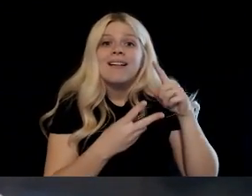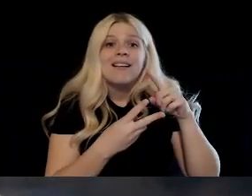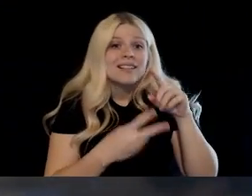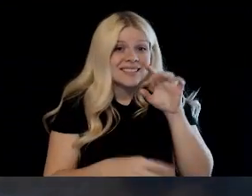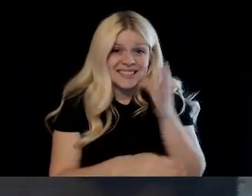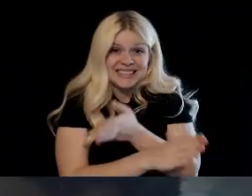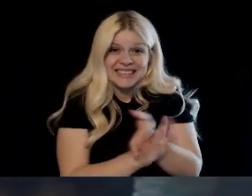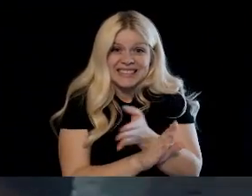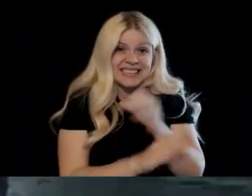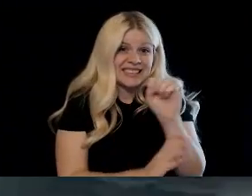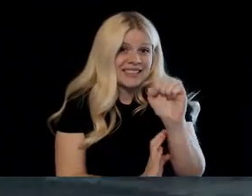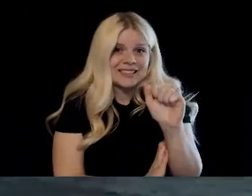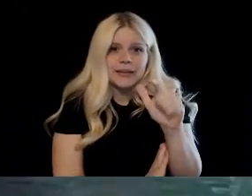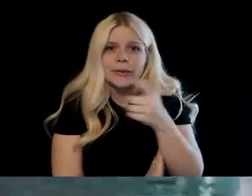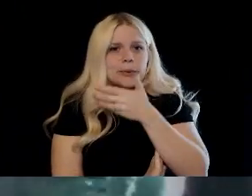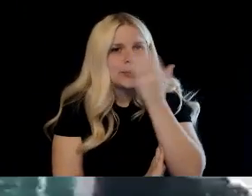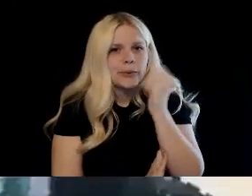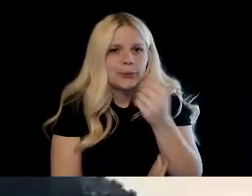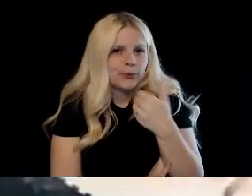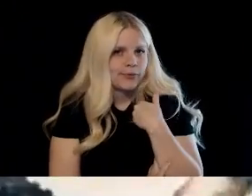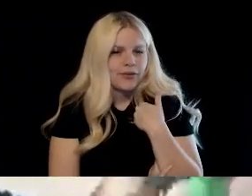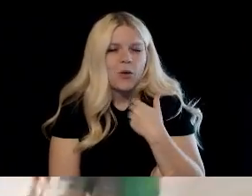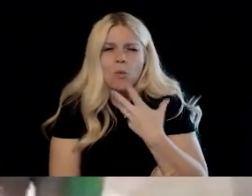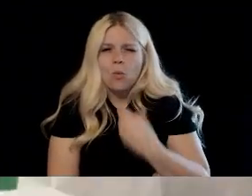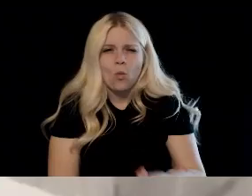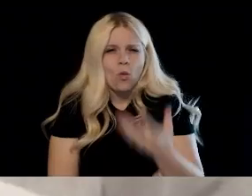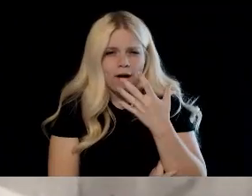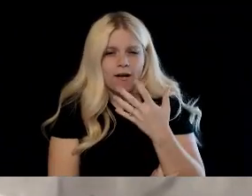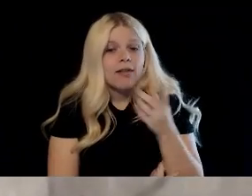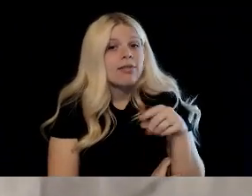In the wild, these guys eat fish- but they're also gonna eat what's called crustaceans.